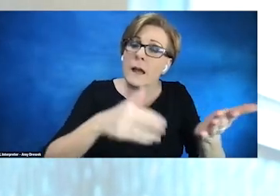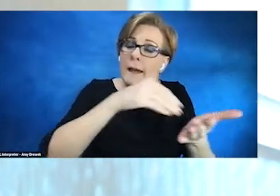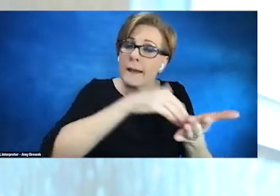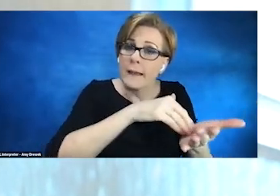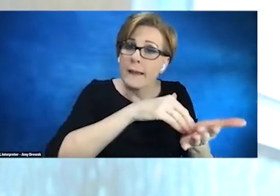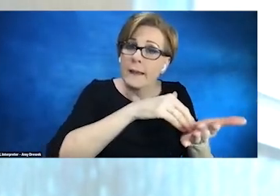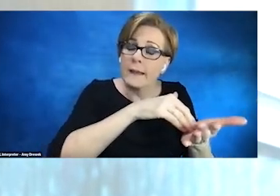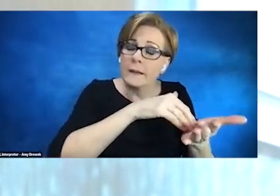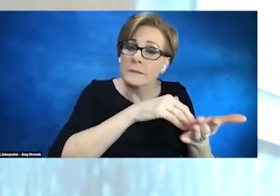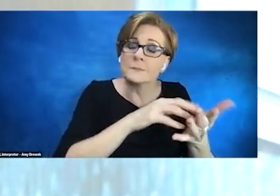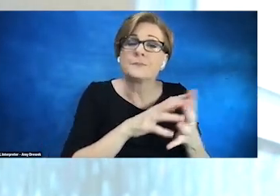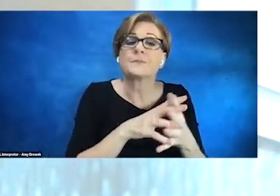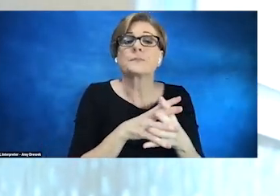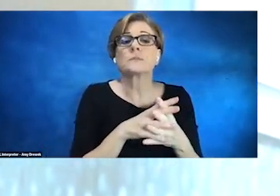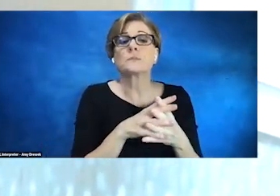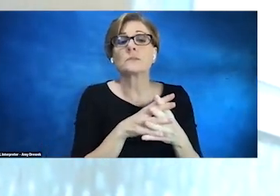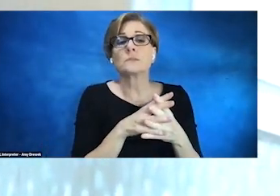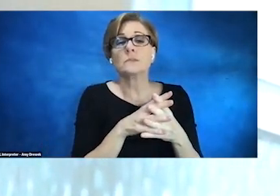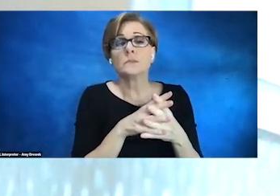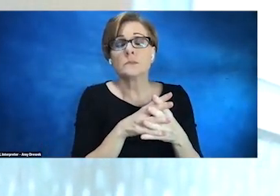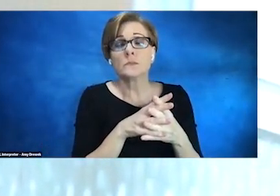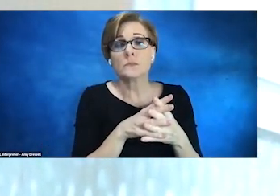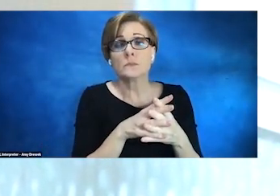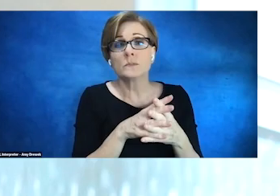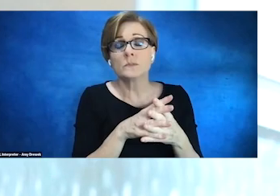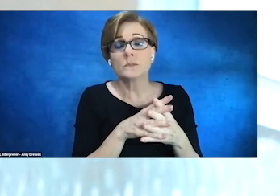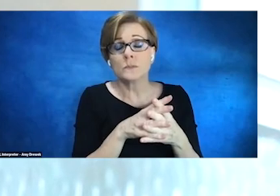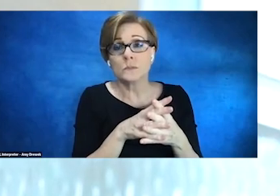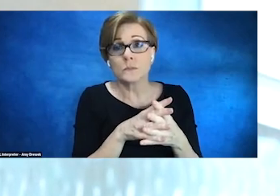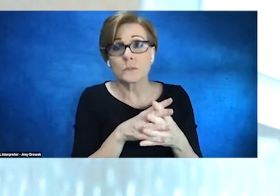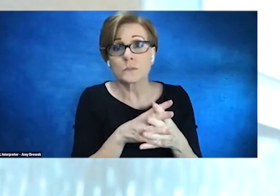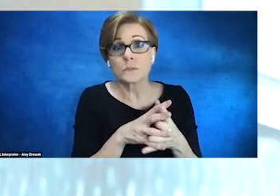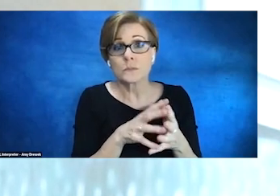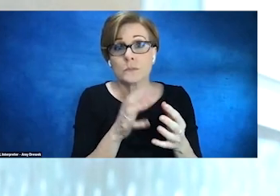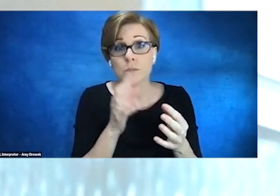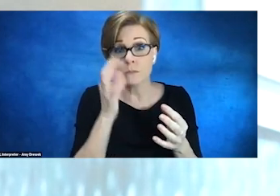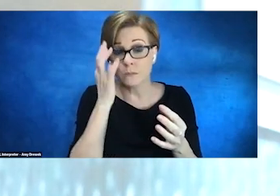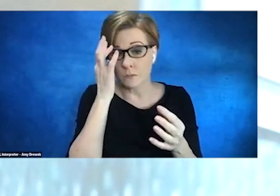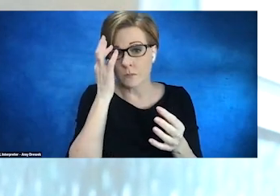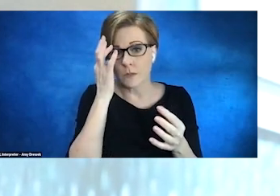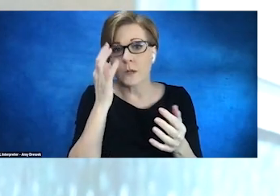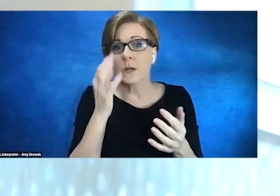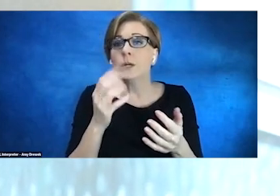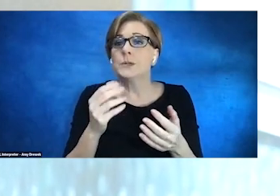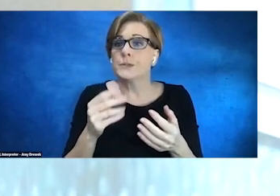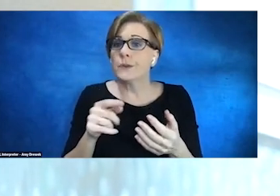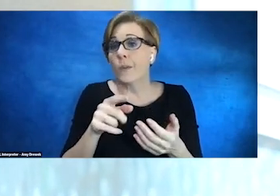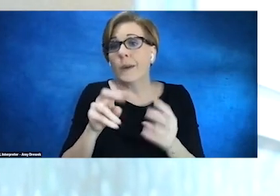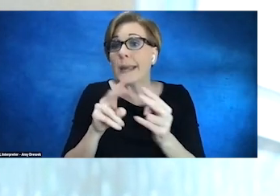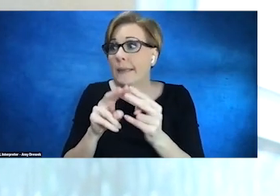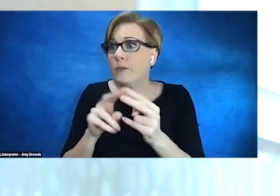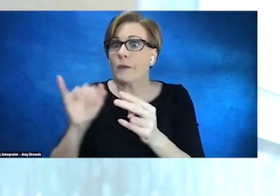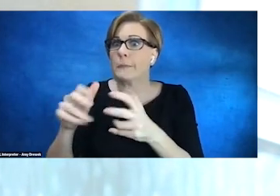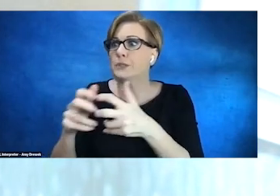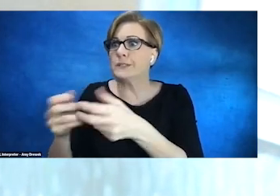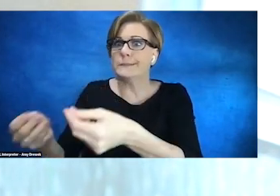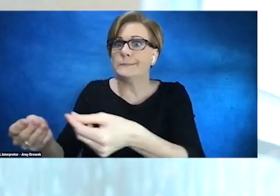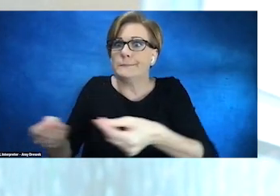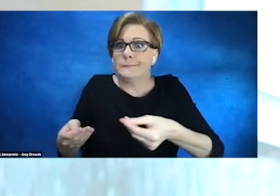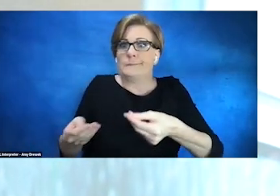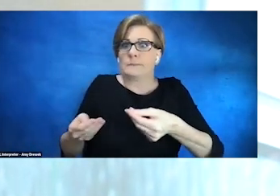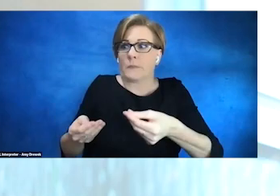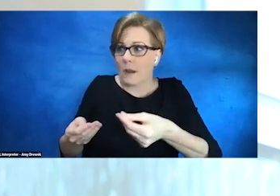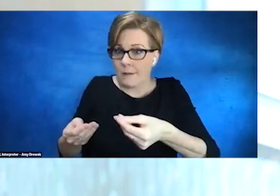they're either going to have to take that ballot and have it backed out of the tabulator return to